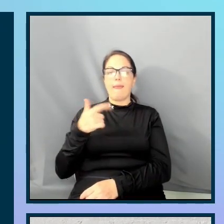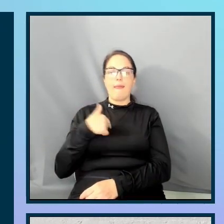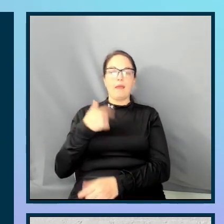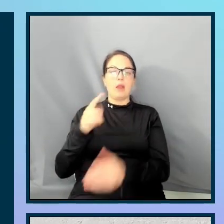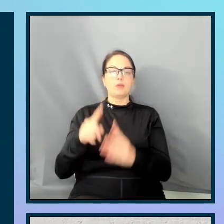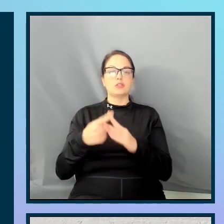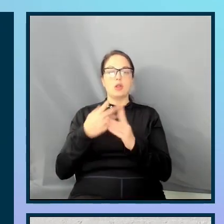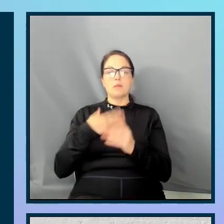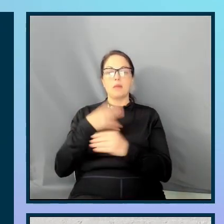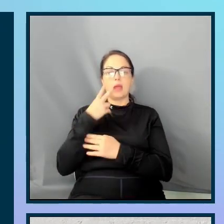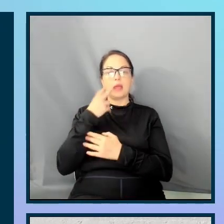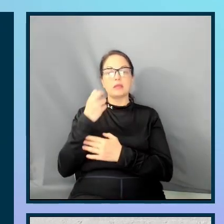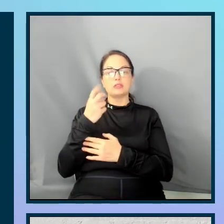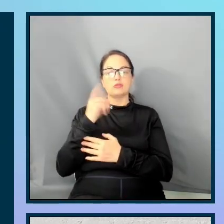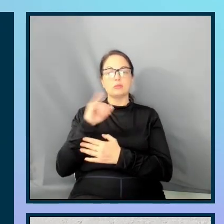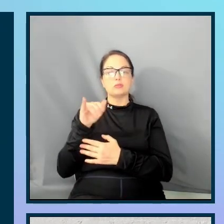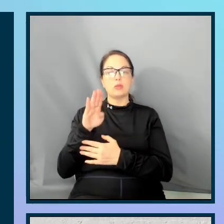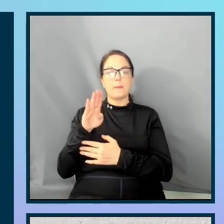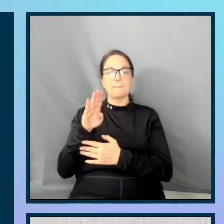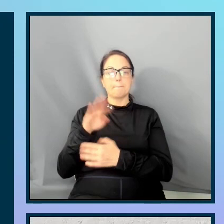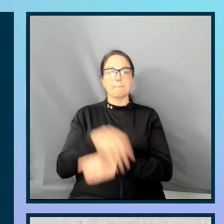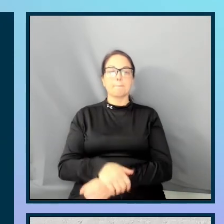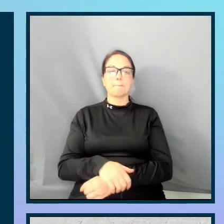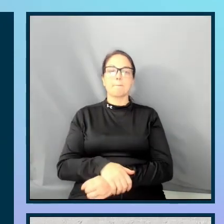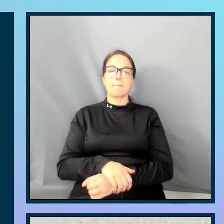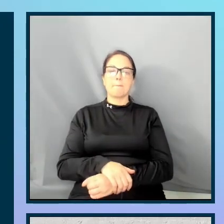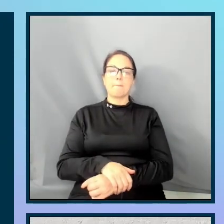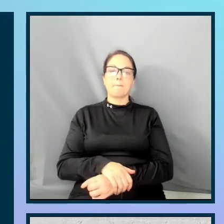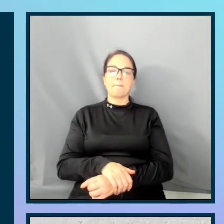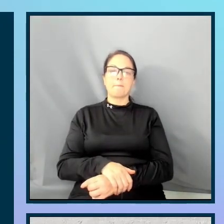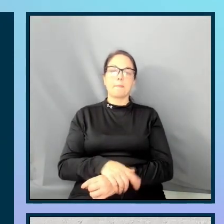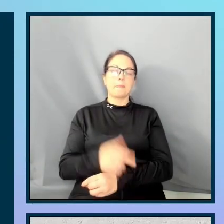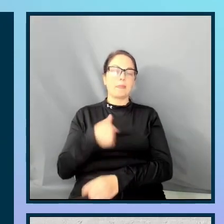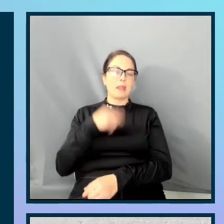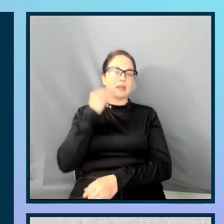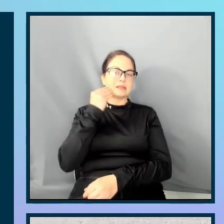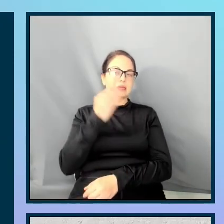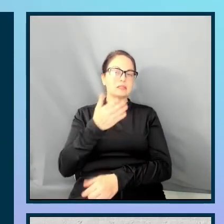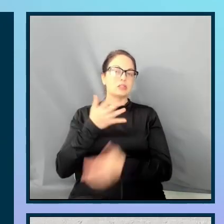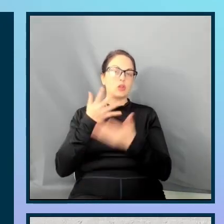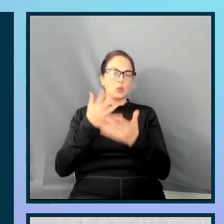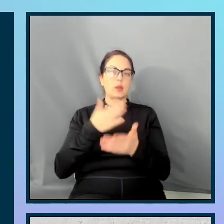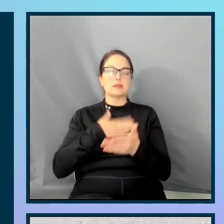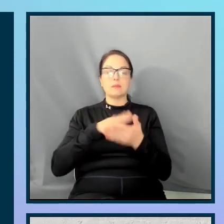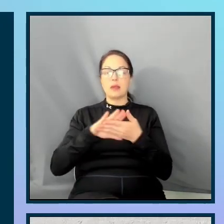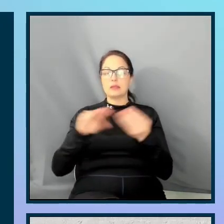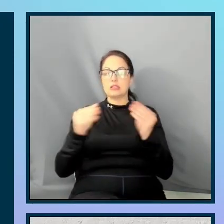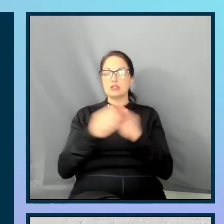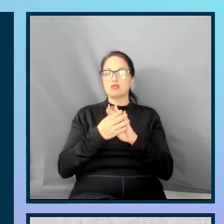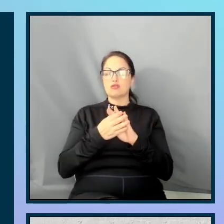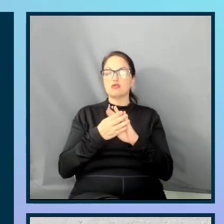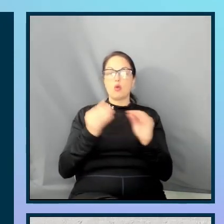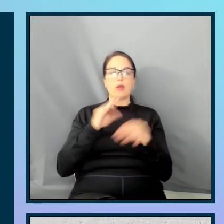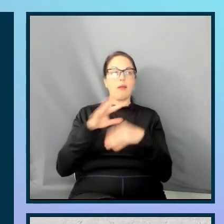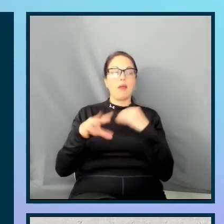as a reach apprentice at LinkedIn. As I tell you the rest of my story, feel free to put your dream job in the chat.